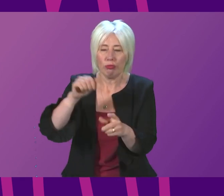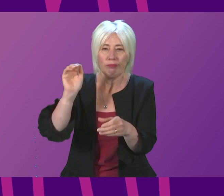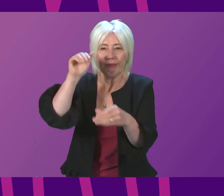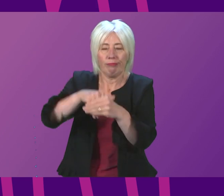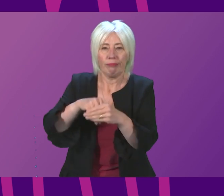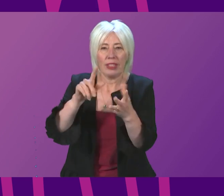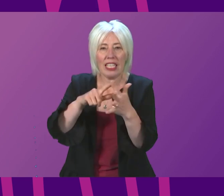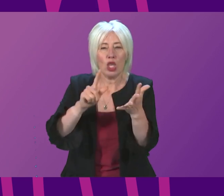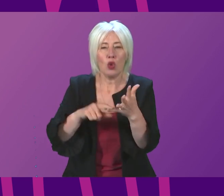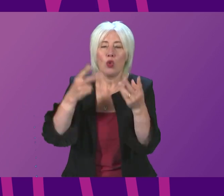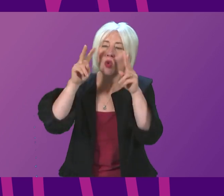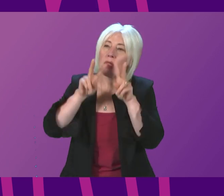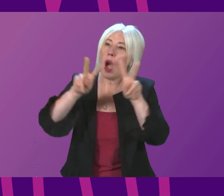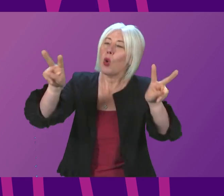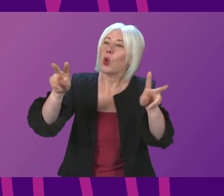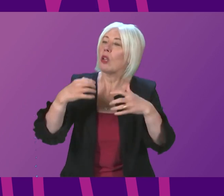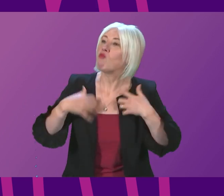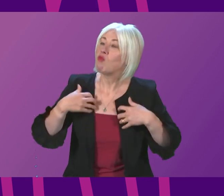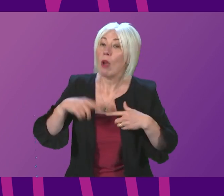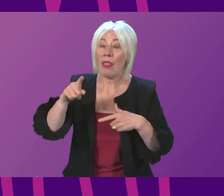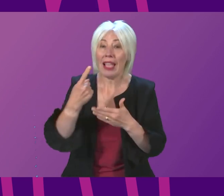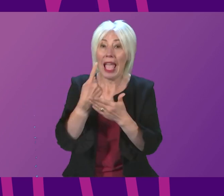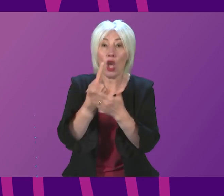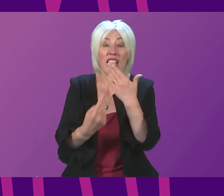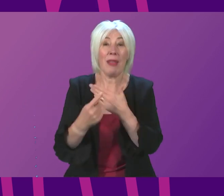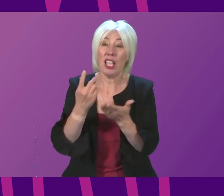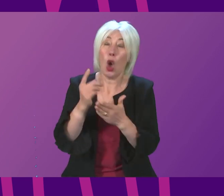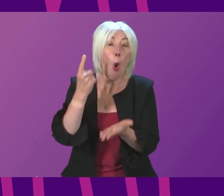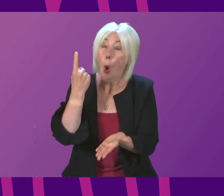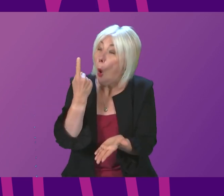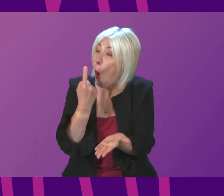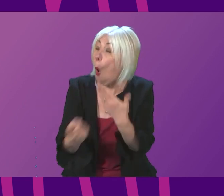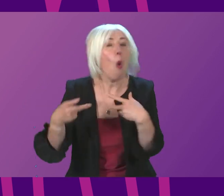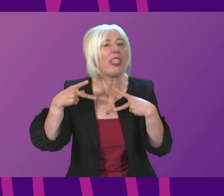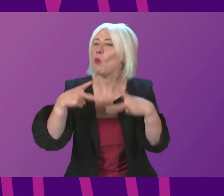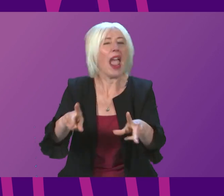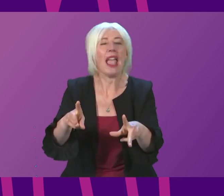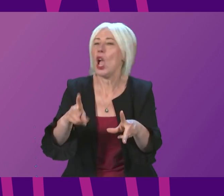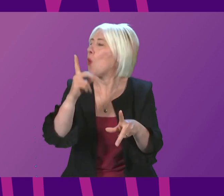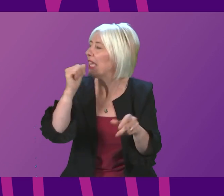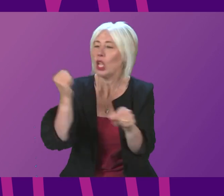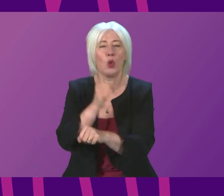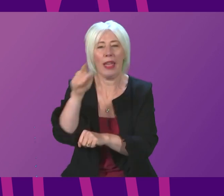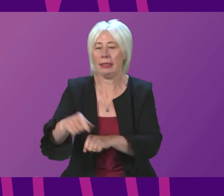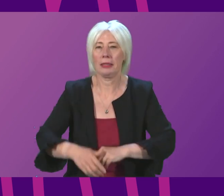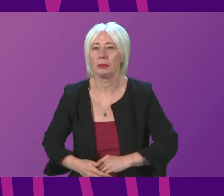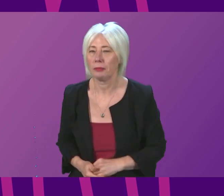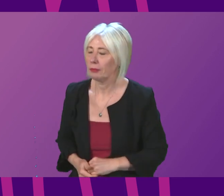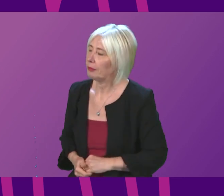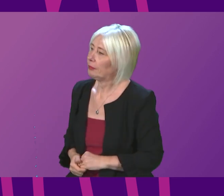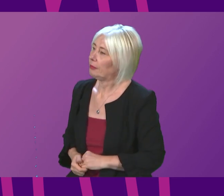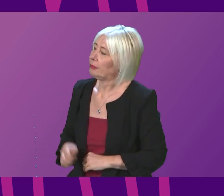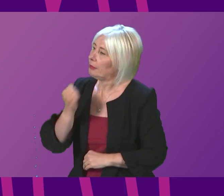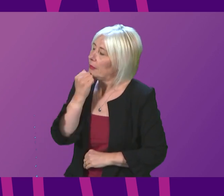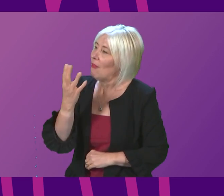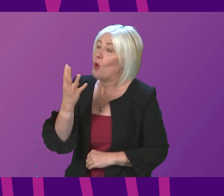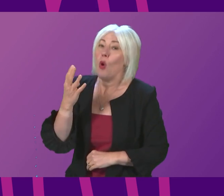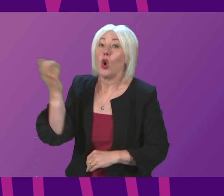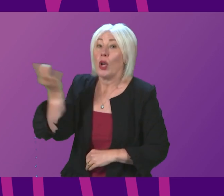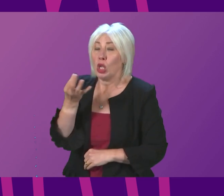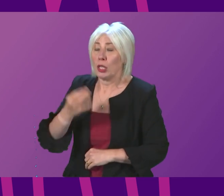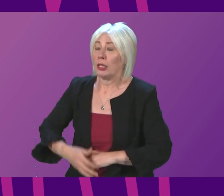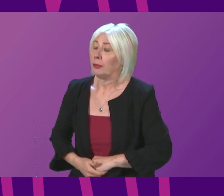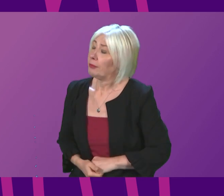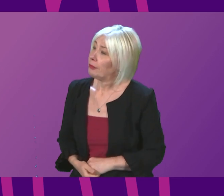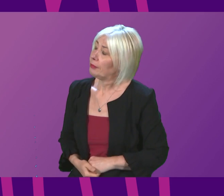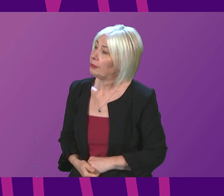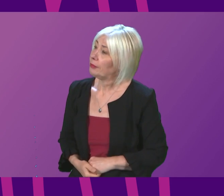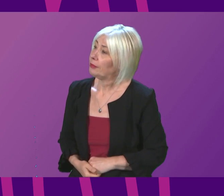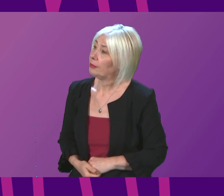Union as an outward-looking country—it is now our only route to doing that.